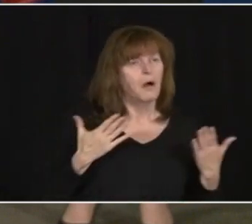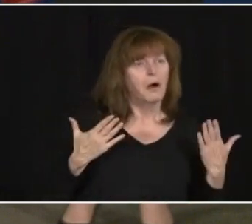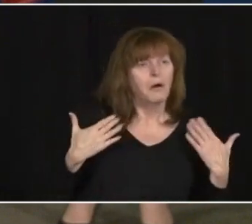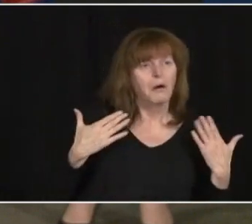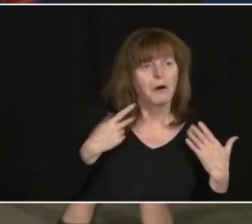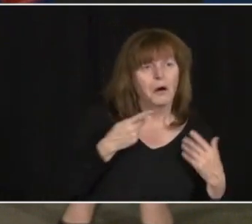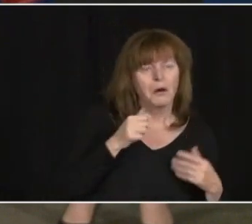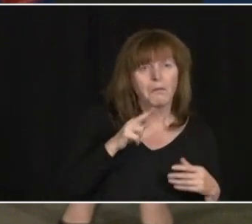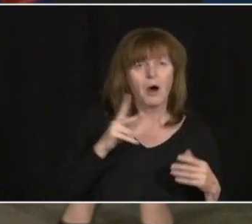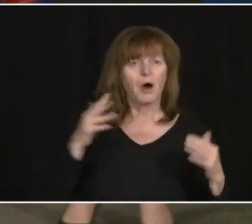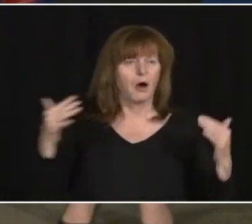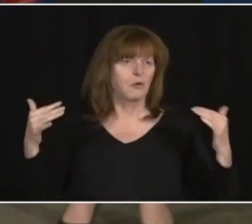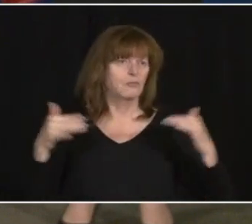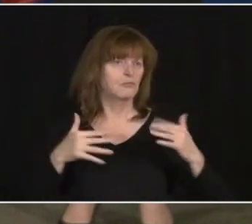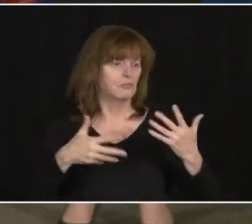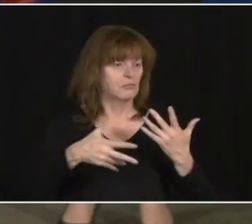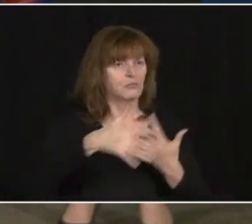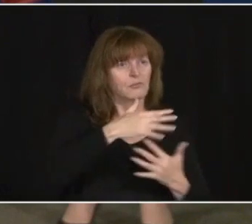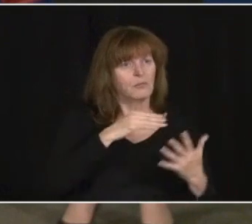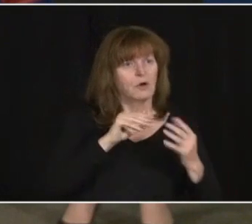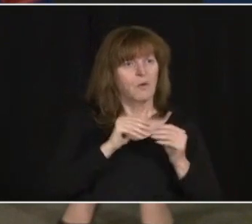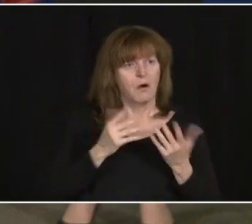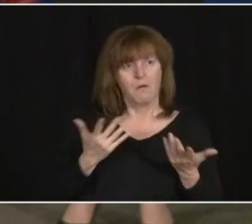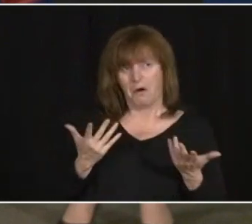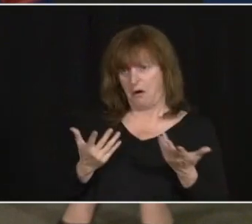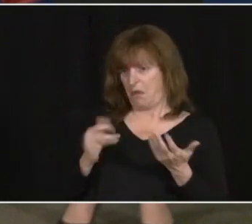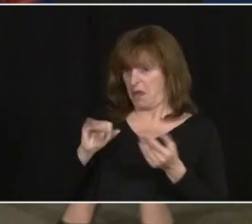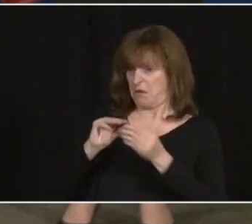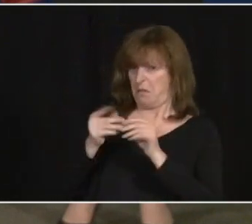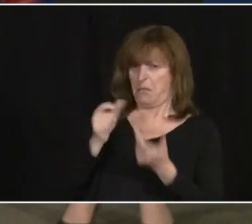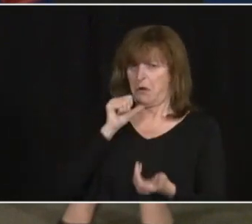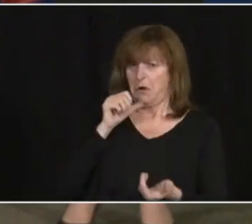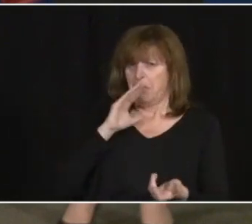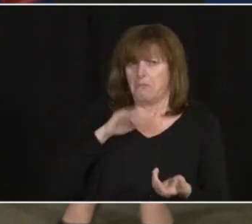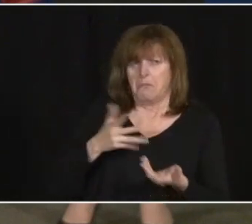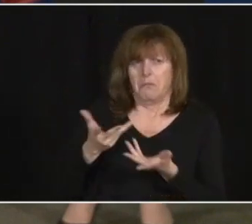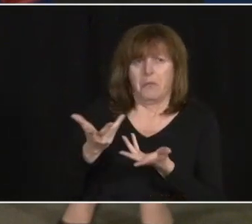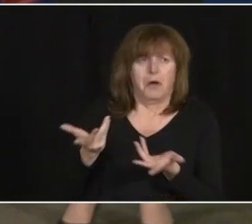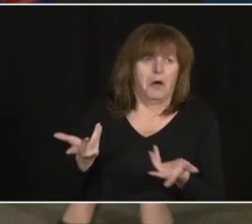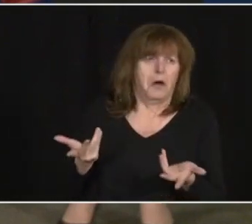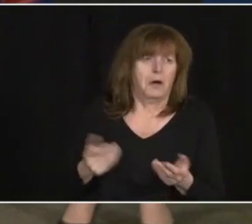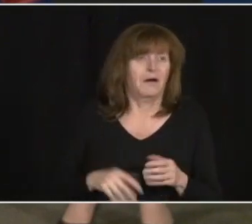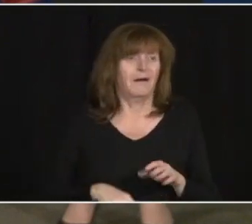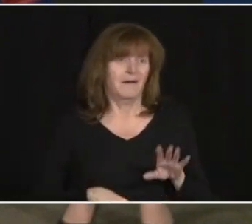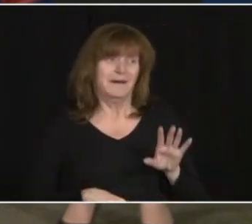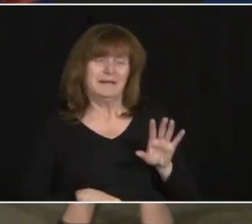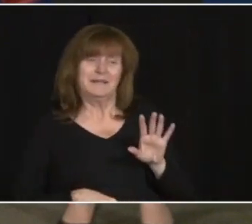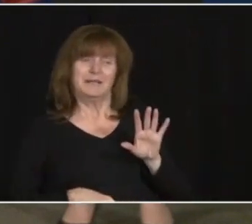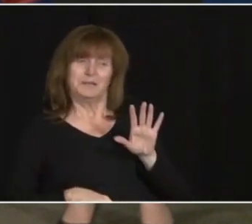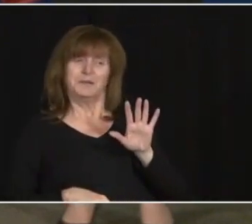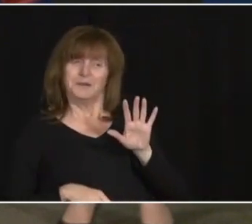end up being as bad as what was earlier projected. Well, Colin I'm always concerned